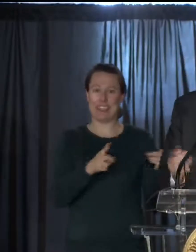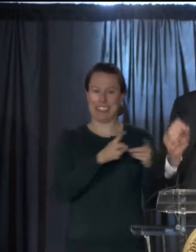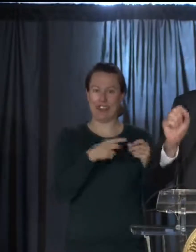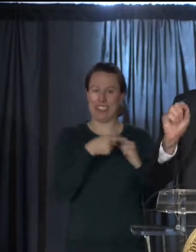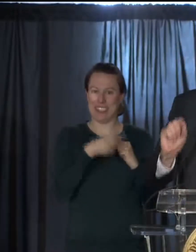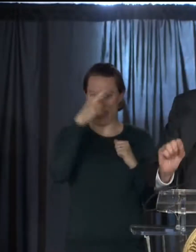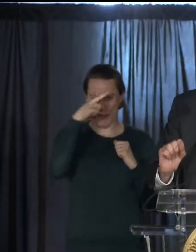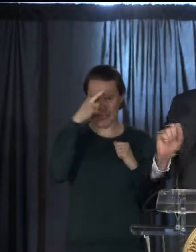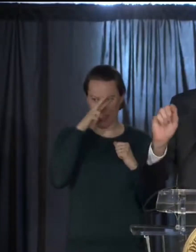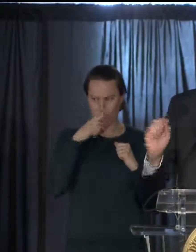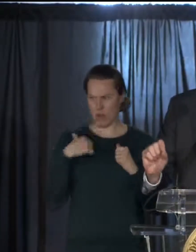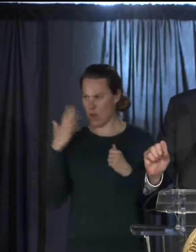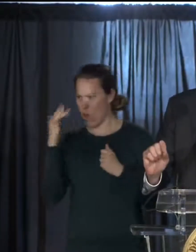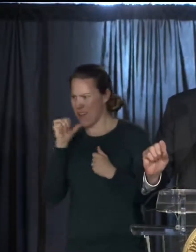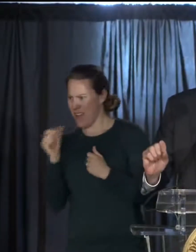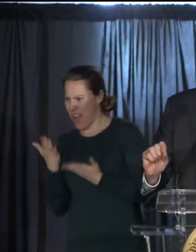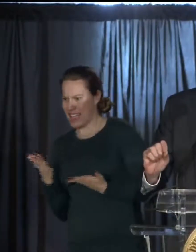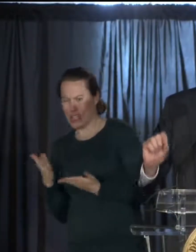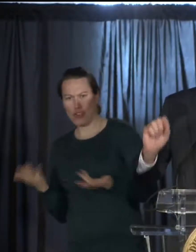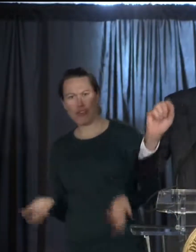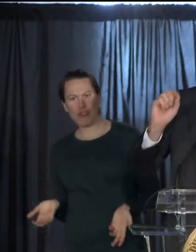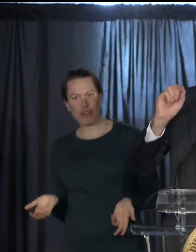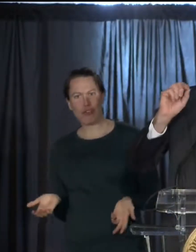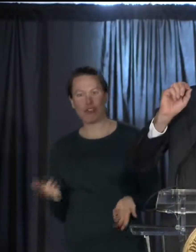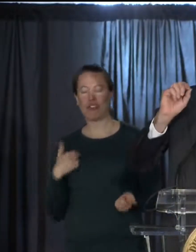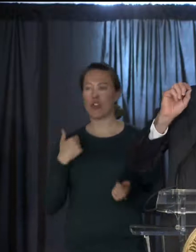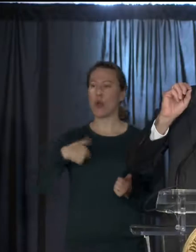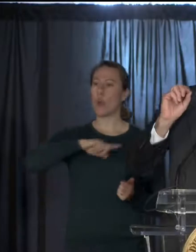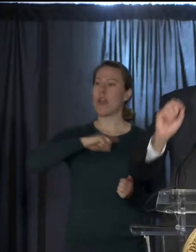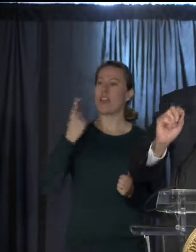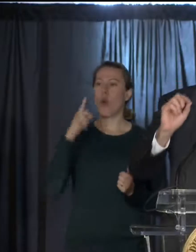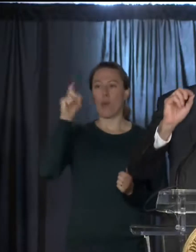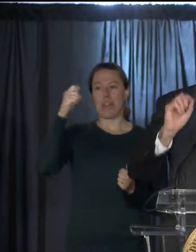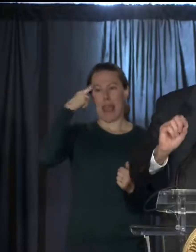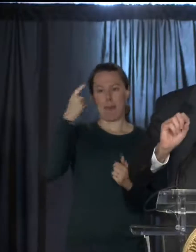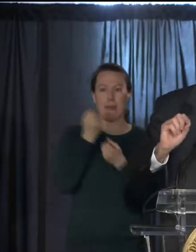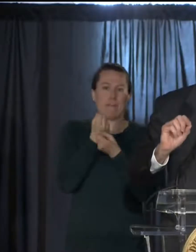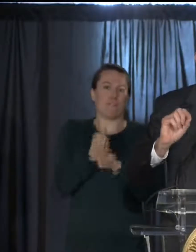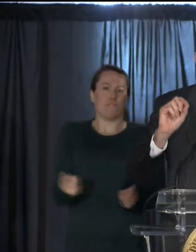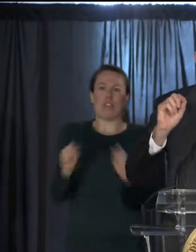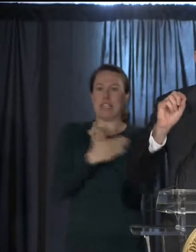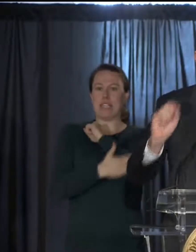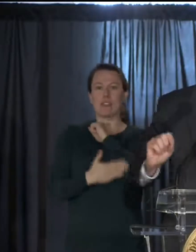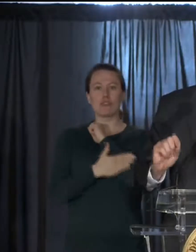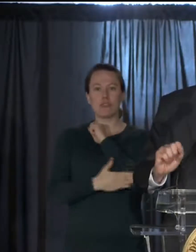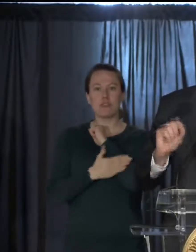WE ARE THE ONLY CAPITAL OF A FREE COUNTRY IN THIS PLANET, ON